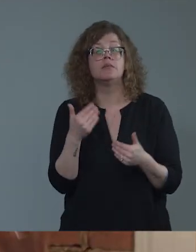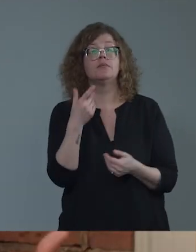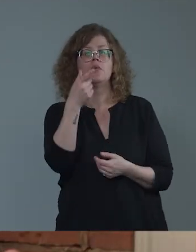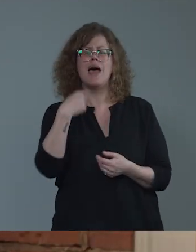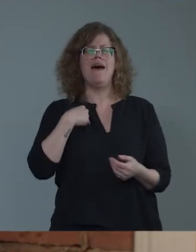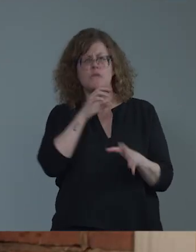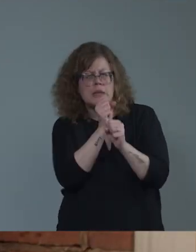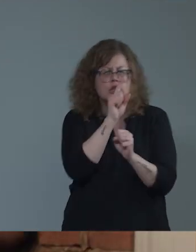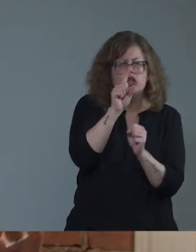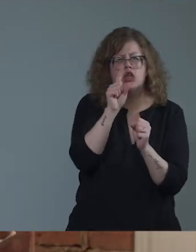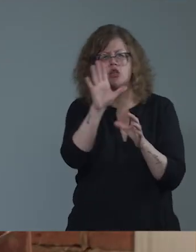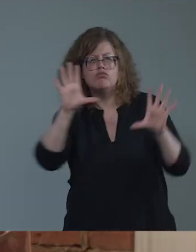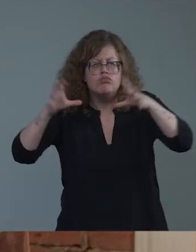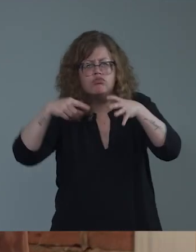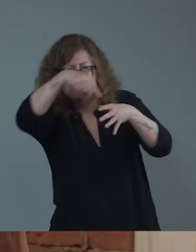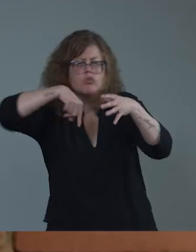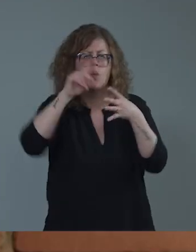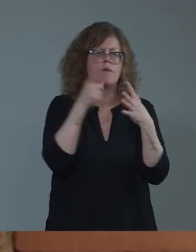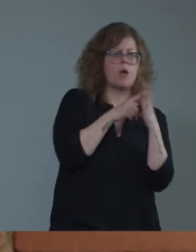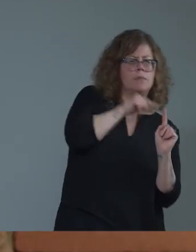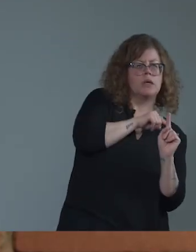what the artist brings, how the funding comes to you. You still want to make sure